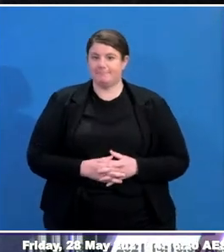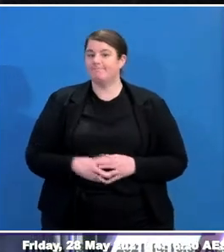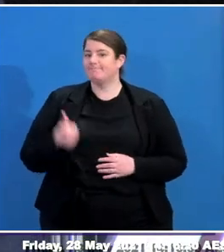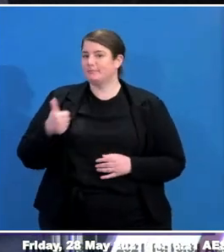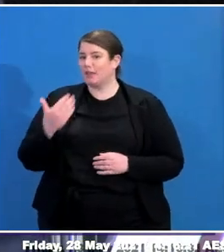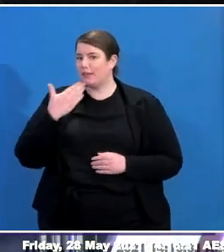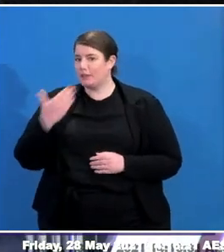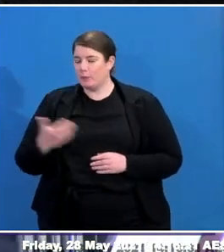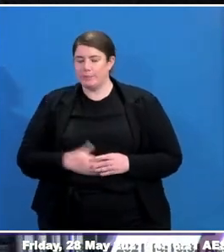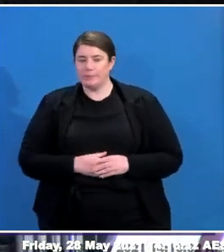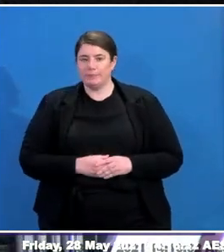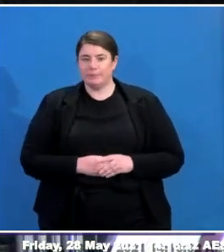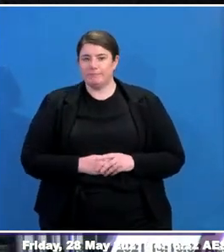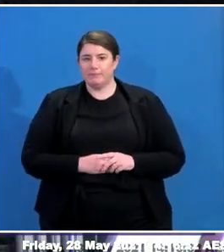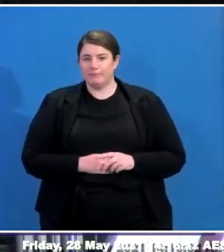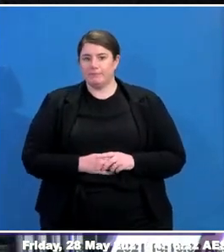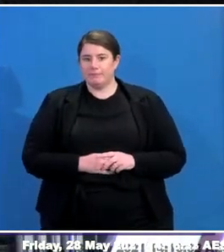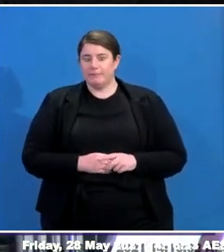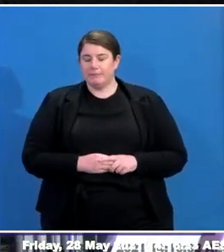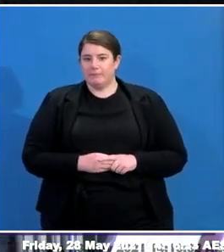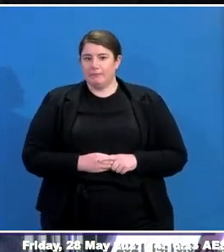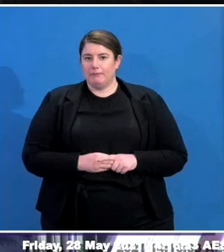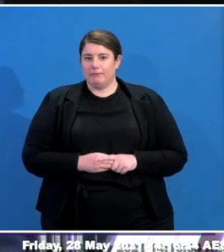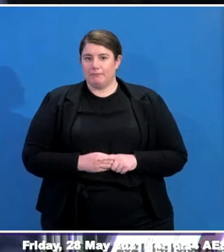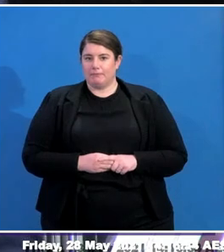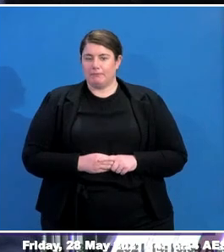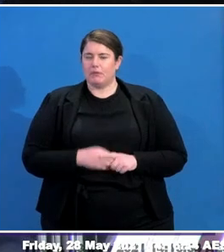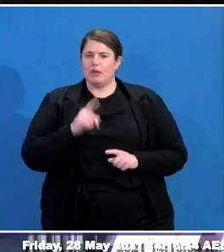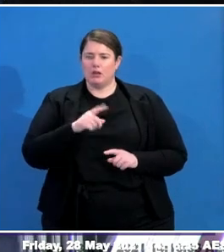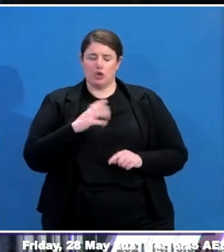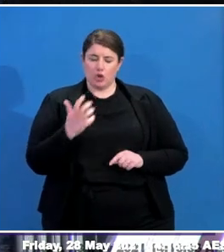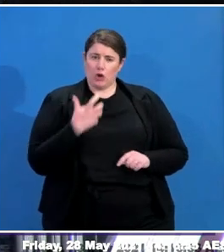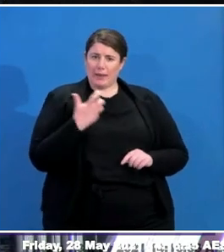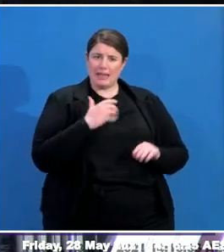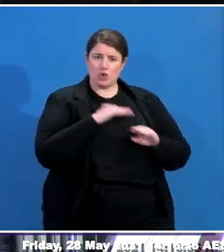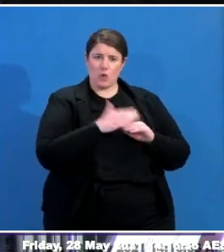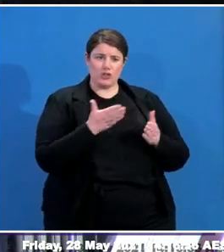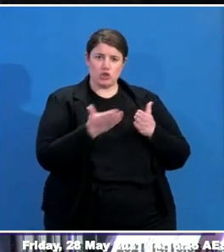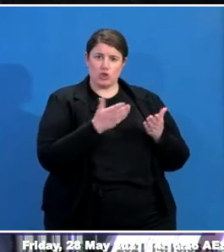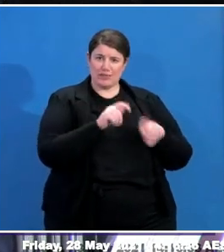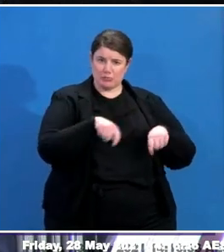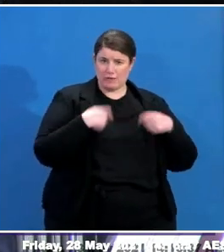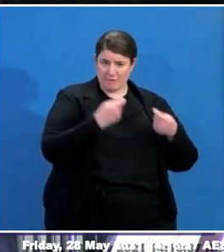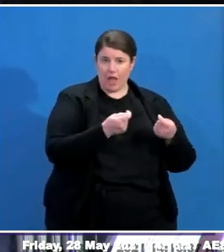I would like to ask you some questions about complaints about service providers. I am going to ask you these questions by reference to